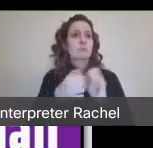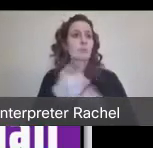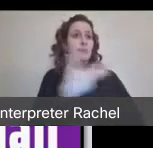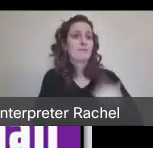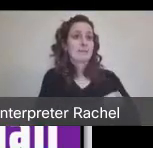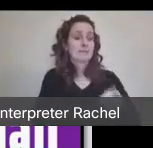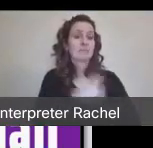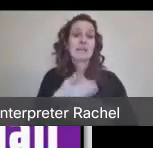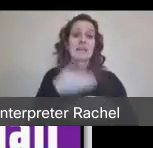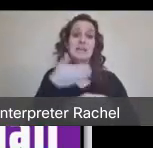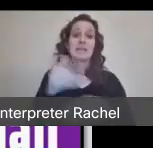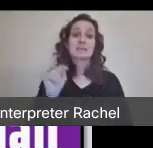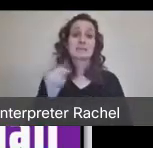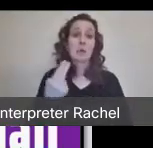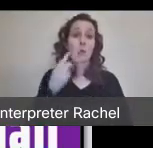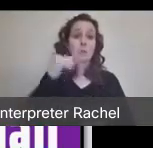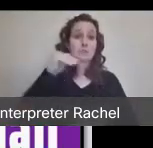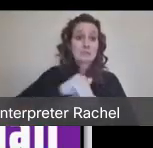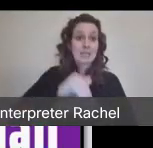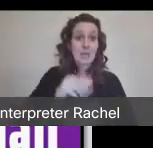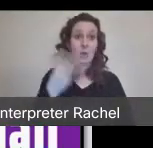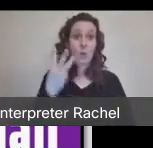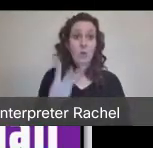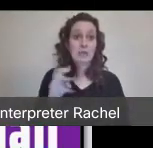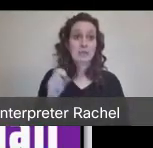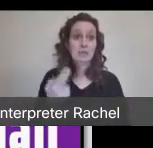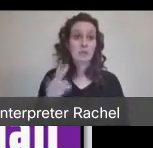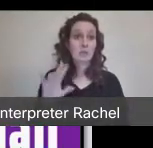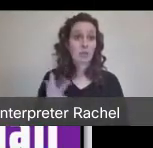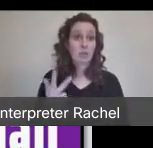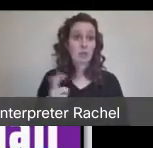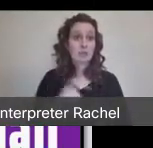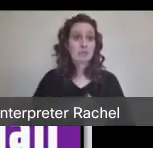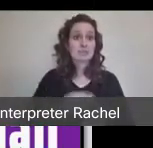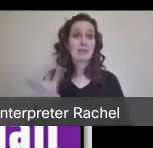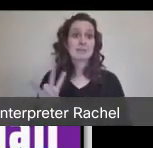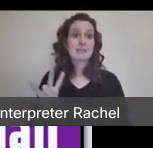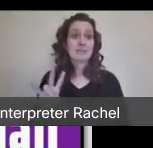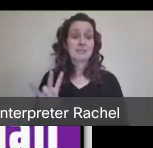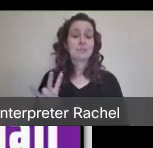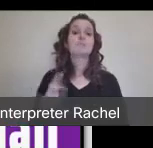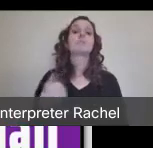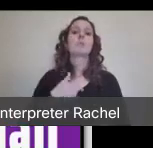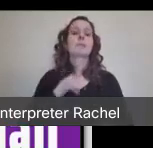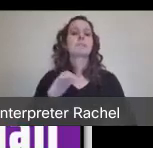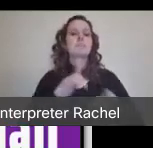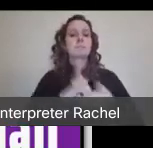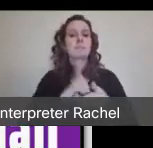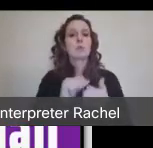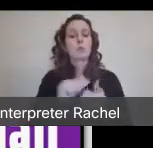Wednesday, March the 3rd at 7:00 PM. For this town hall, we're teaming up with the Bucks-Mont Collaborative,